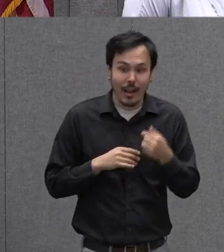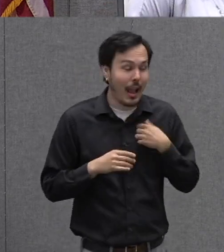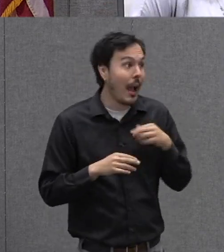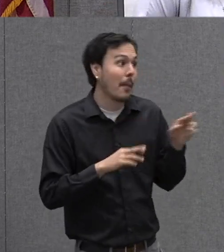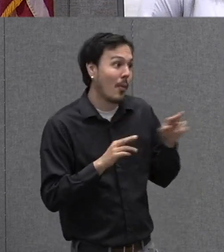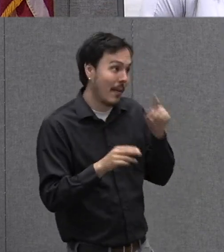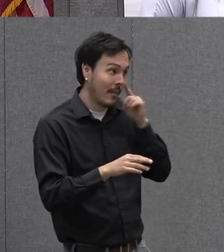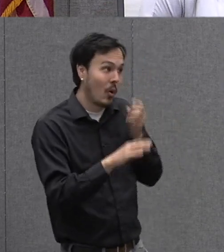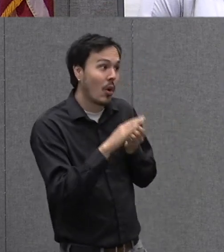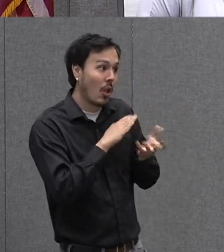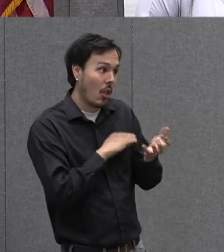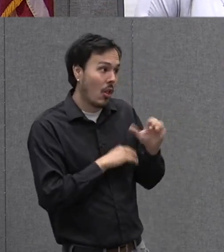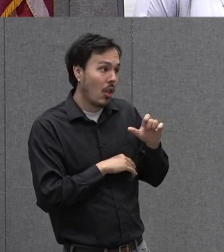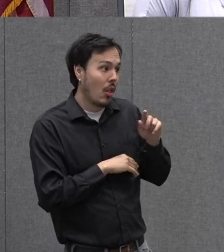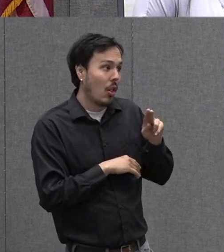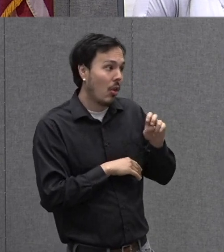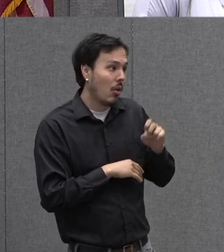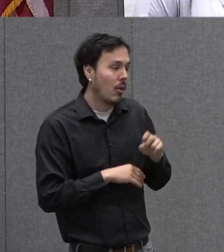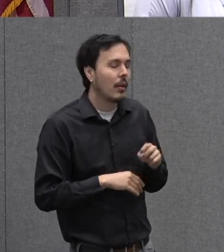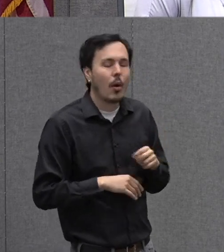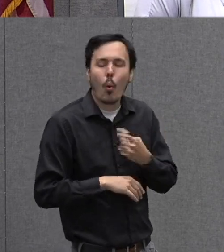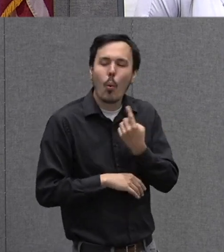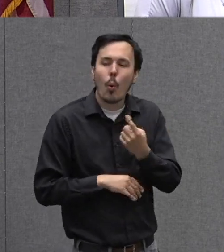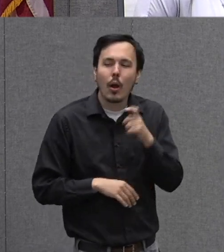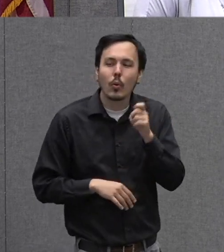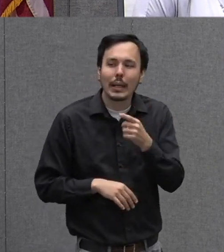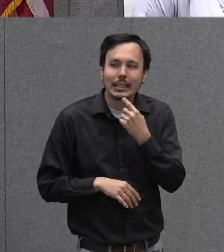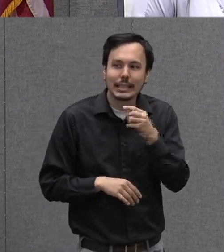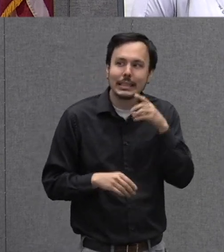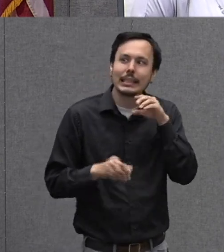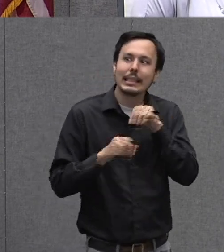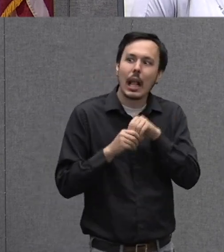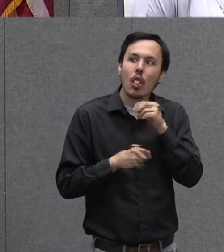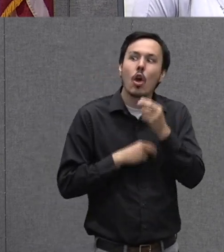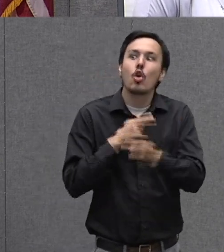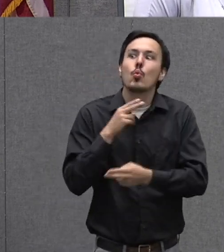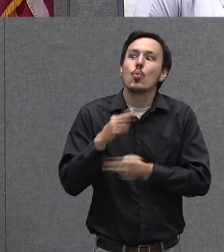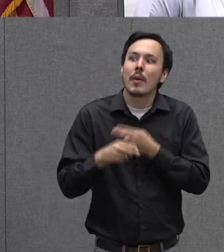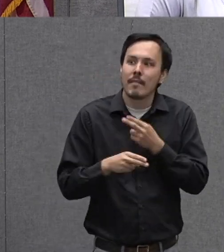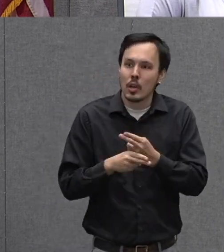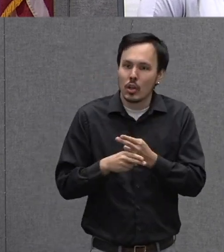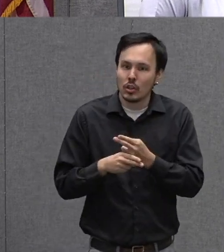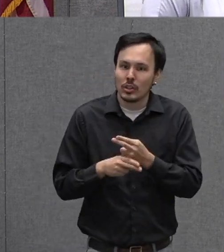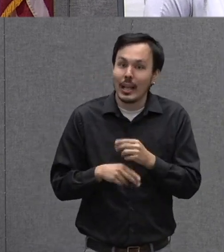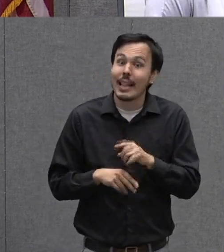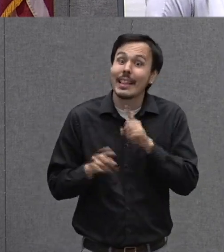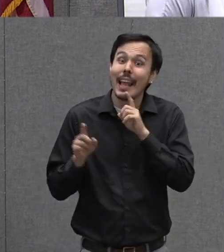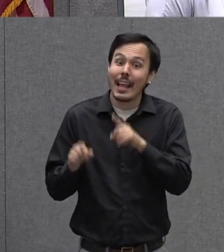Well, one of your questions was, is it in the universe? And the answer was yes.